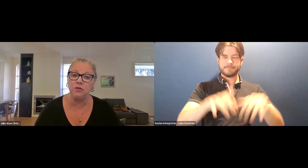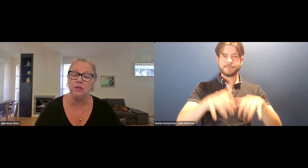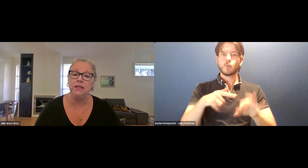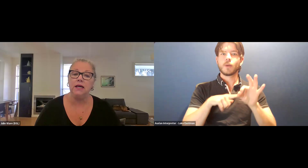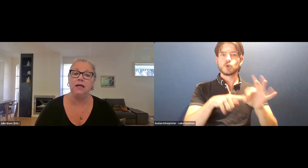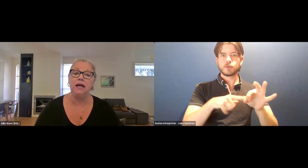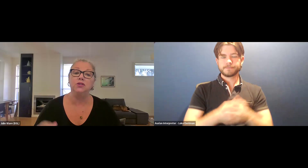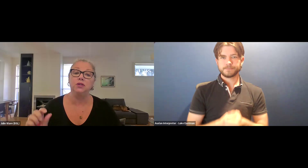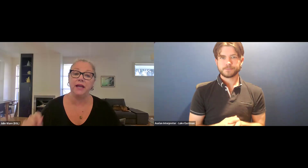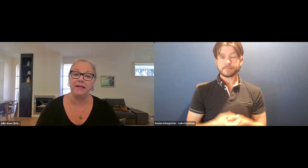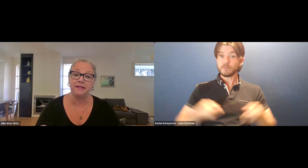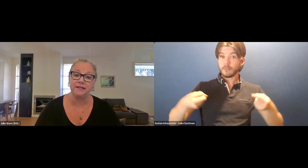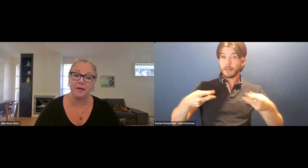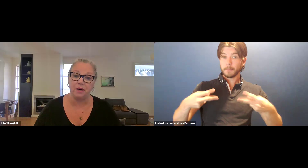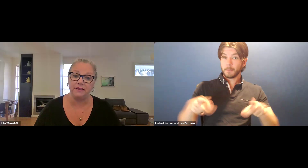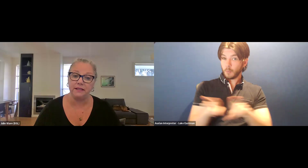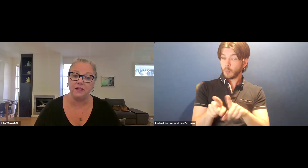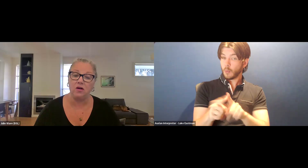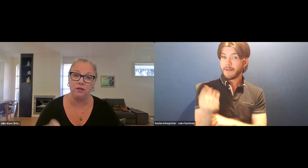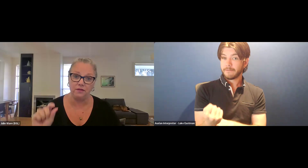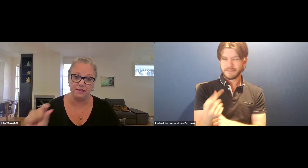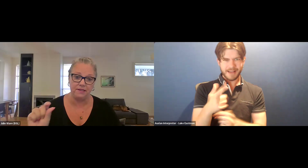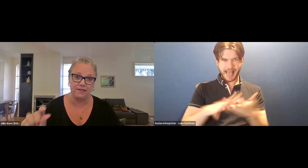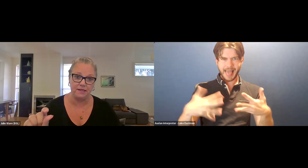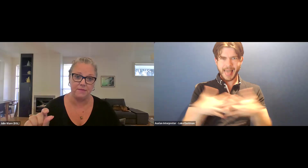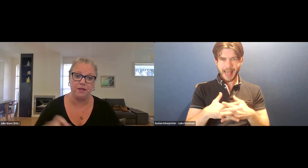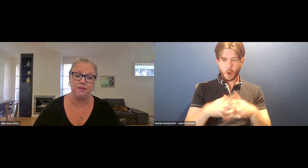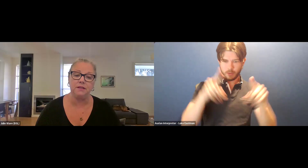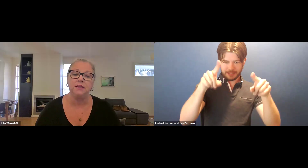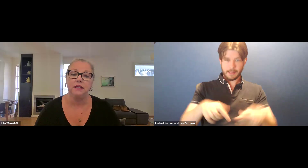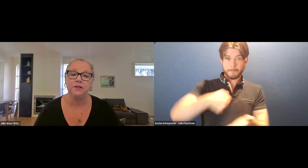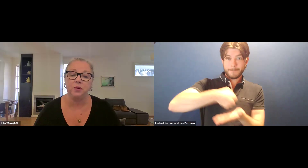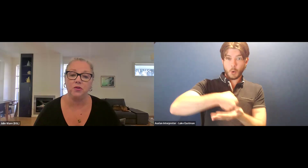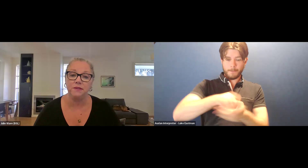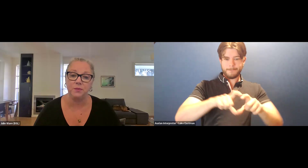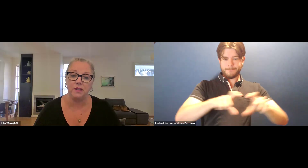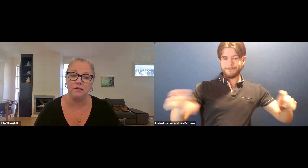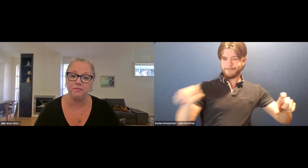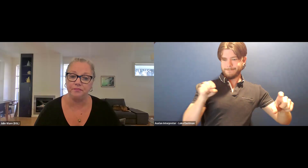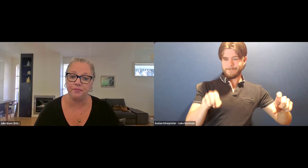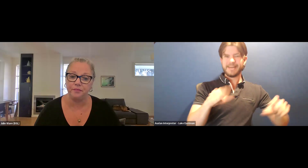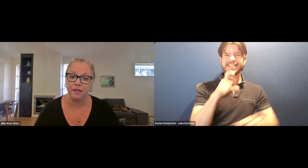available and you can access that by clicking on the CC button at the bottom